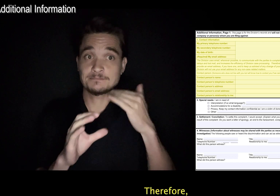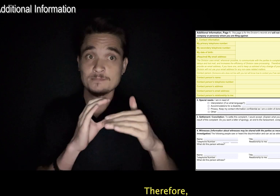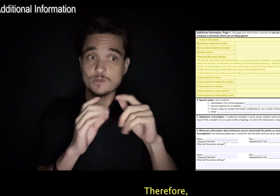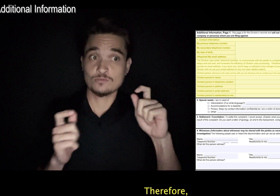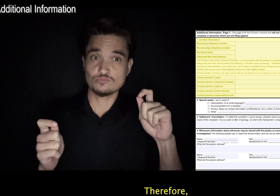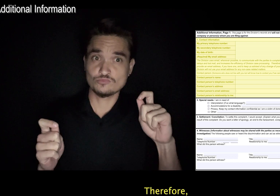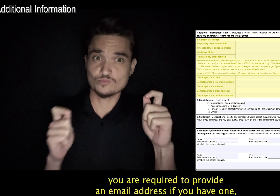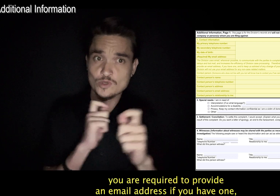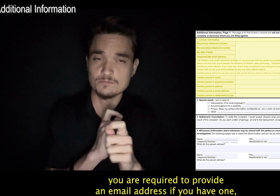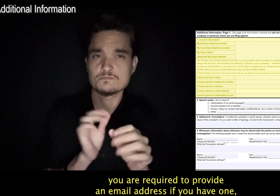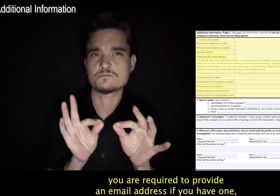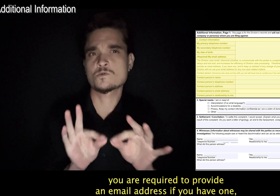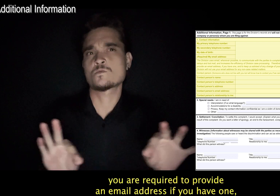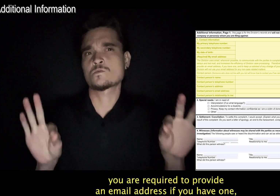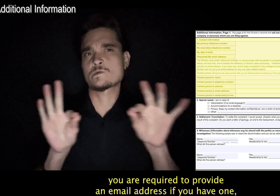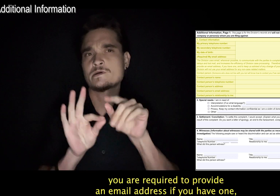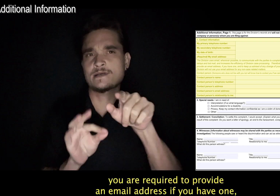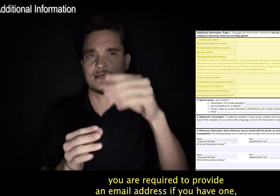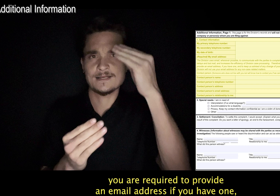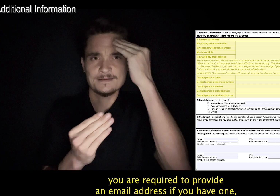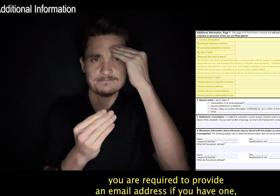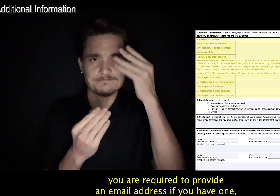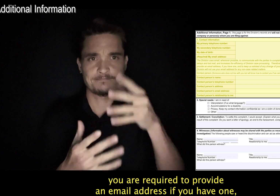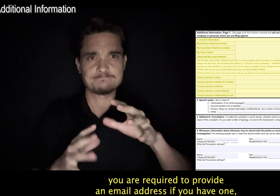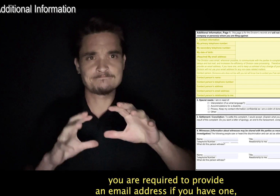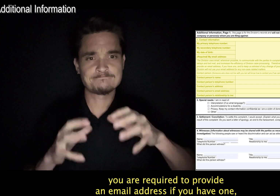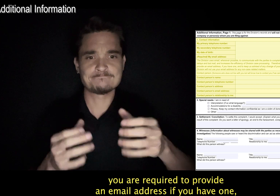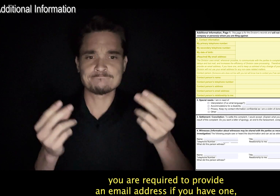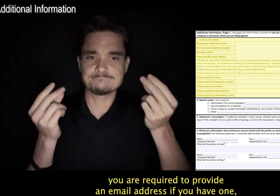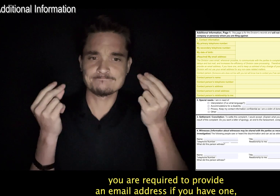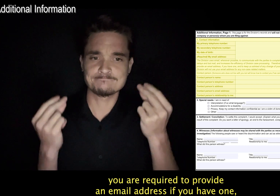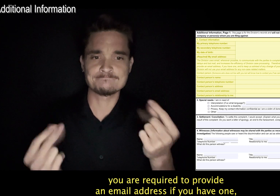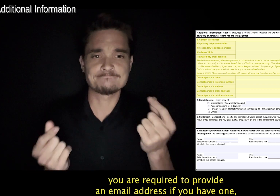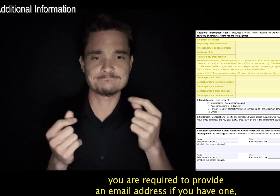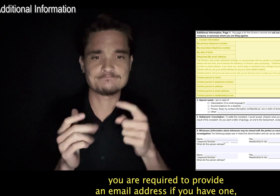Therefore, you are required to provide an email address if you have one,